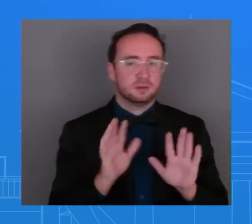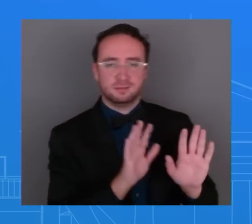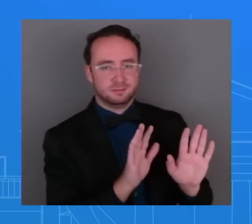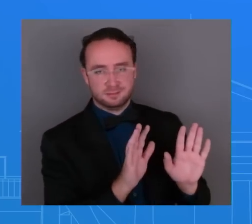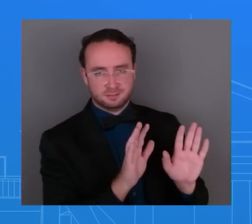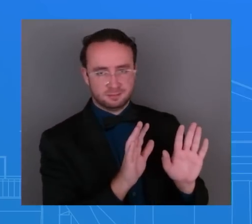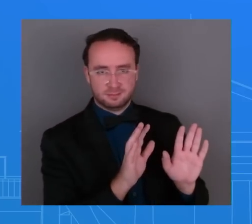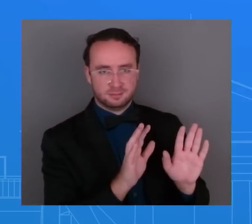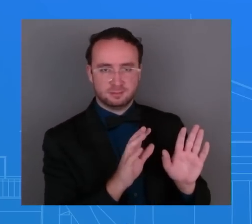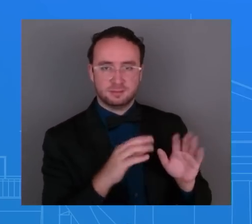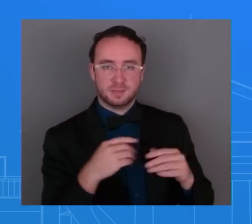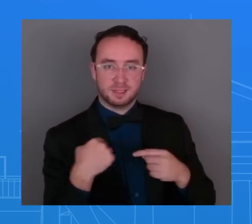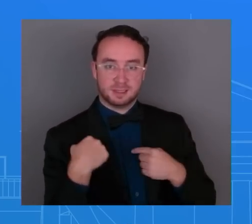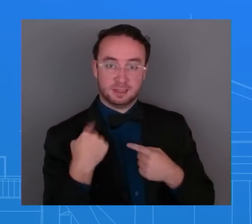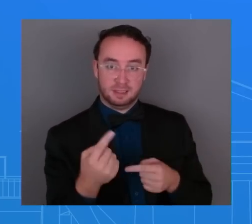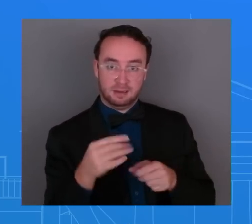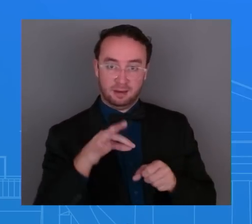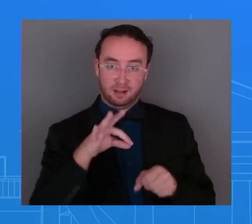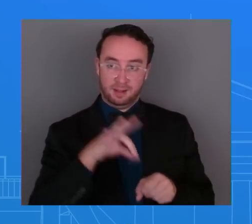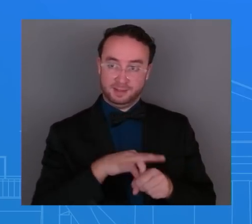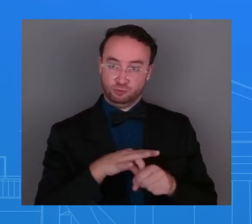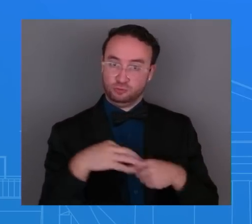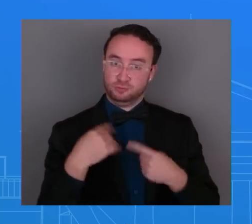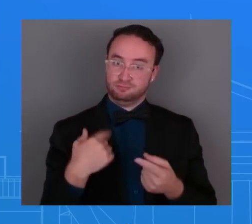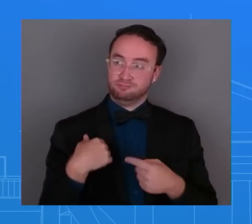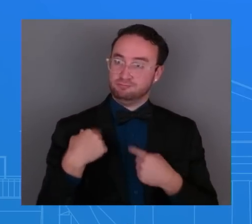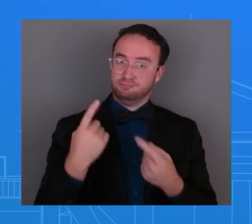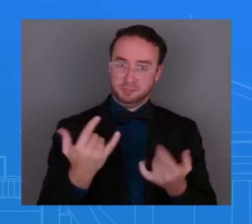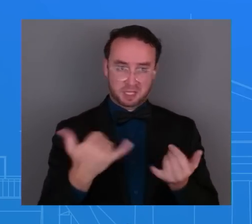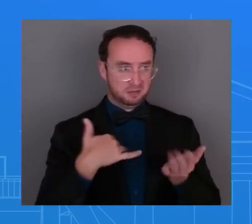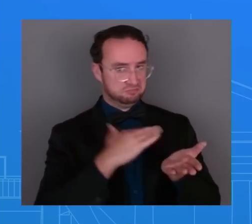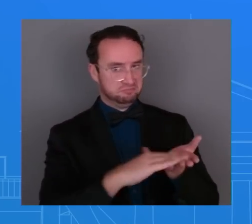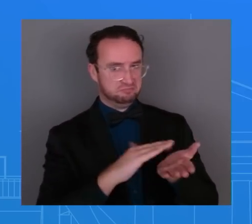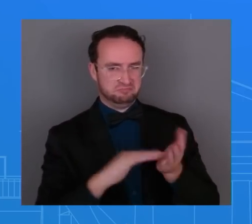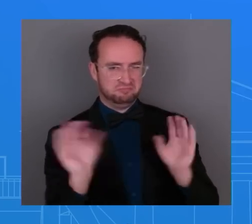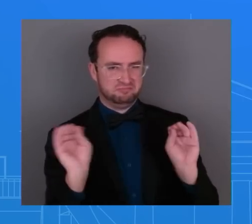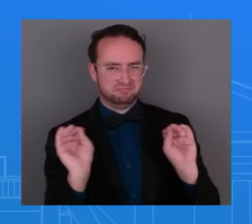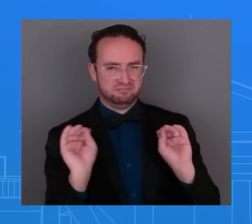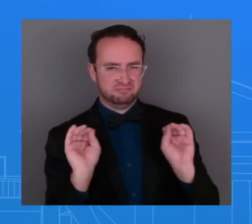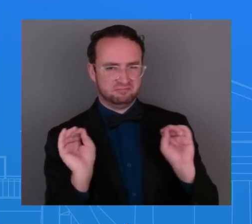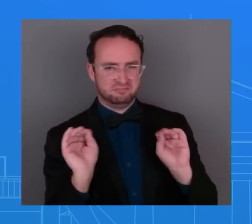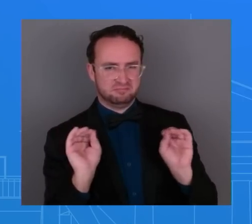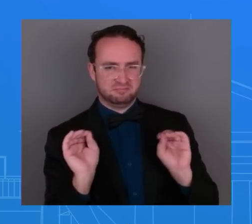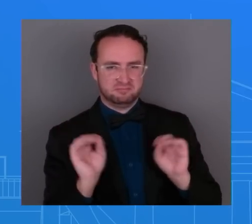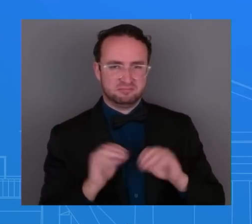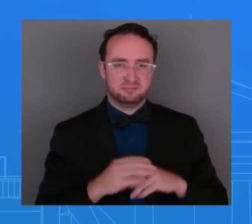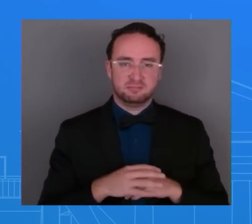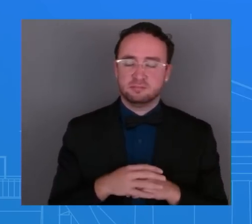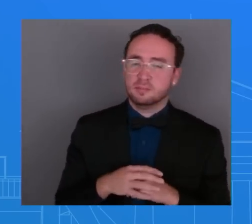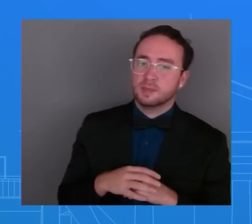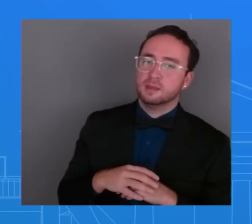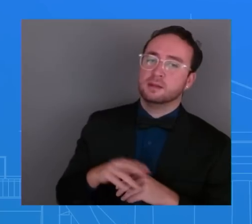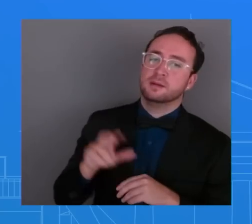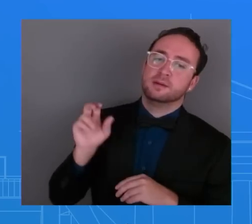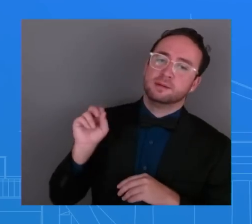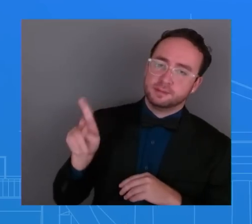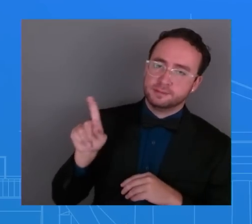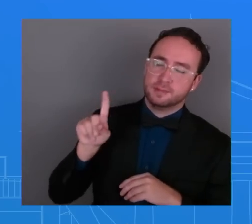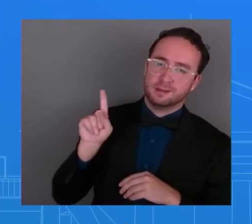And then I have one on the Middle East -- very quick one. Ms. Jean-Pierre: Sure. The Press: What is the view of the -- the two statements from Brazil, Colombia,